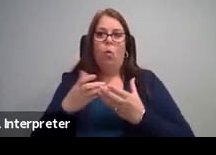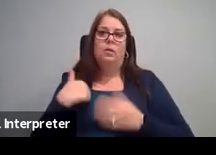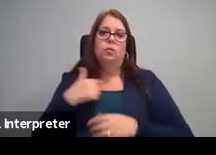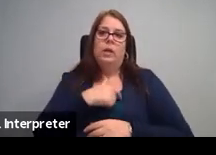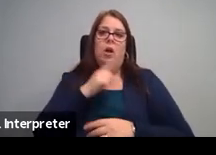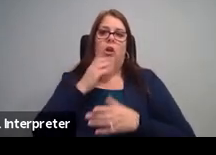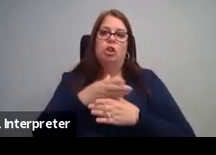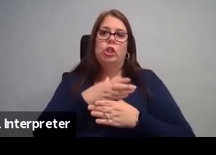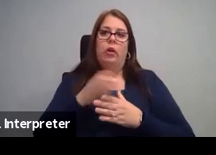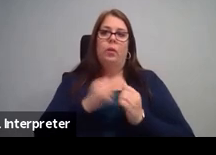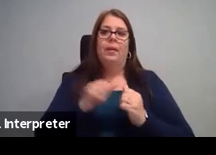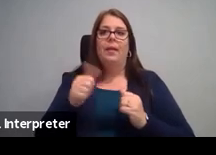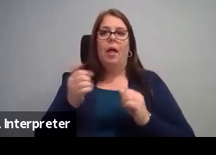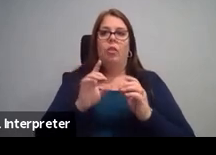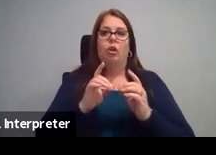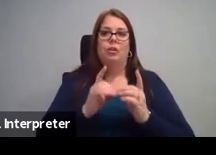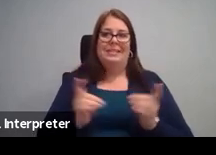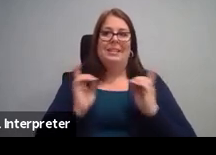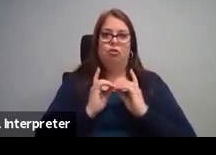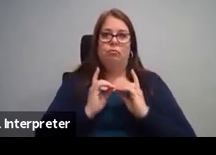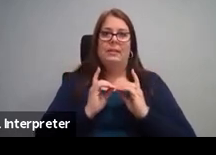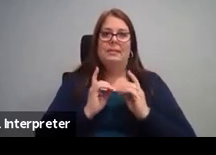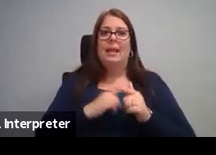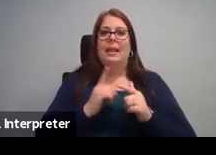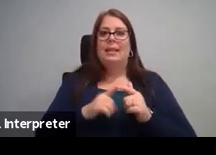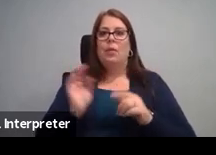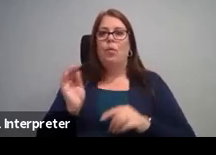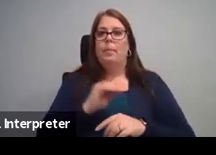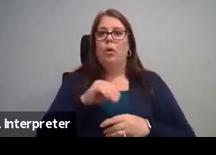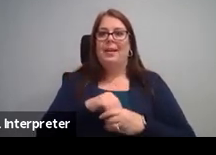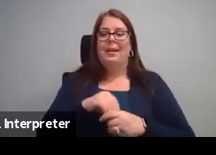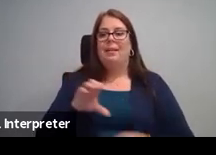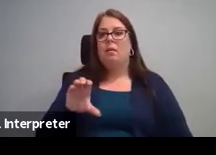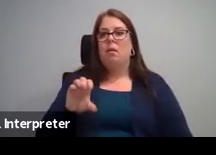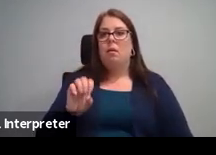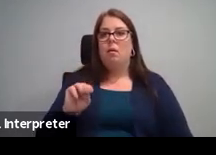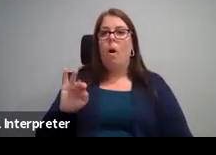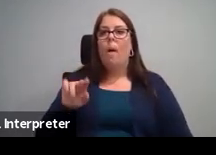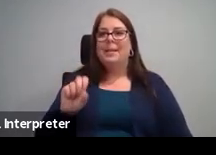Cathy Reznicek: Then we can put those into comments. Cathy Reznicek: And commons. Cathy Reznicek: Is part of what Cathy Reznicek: Campus uses